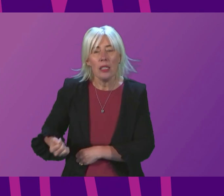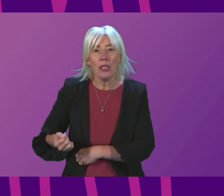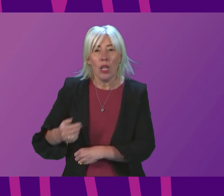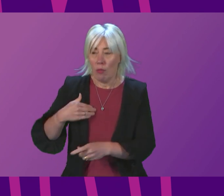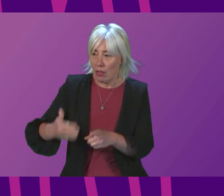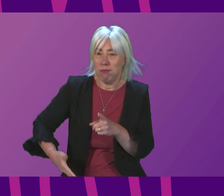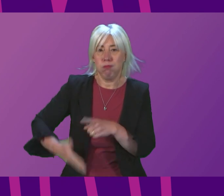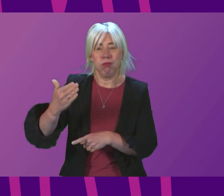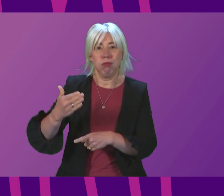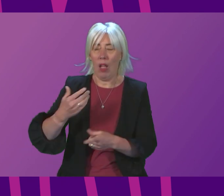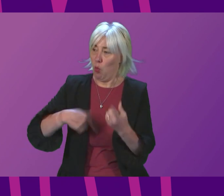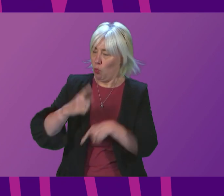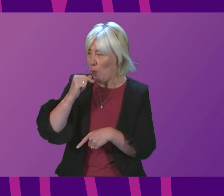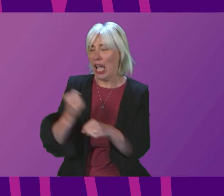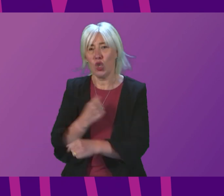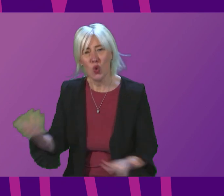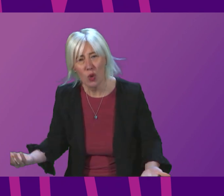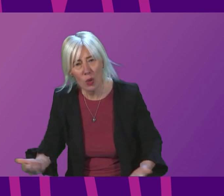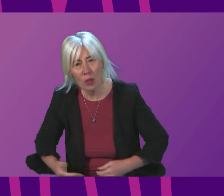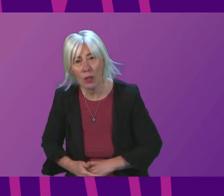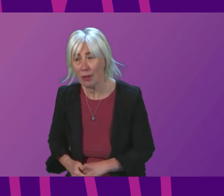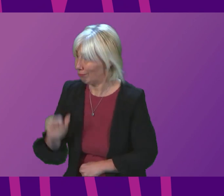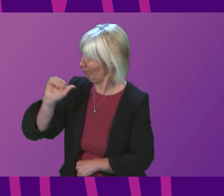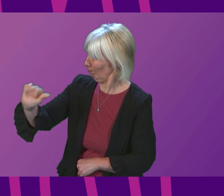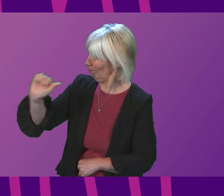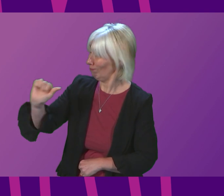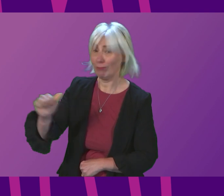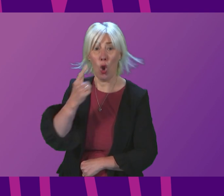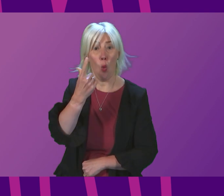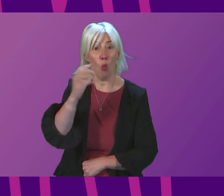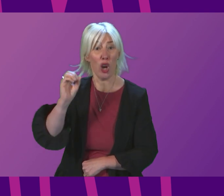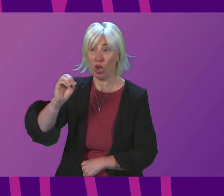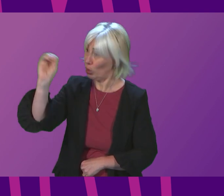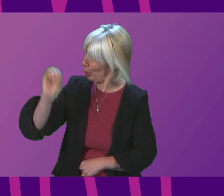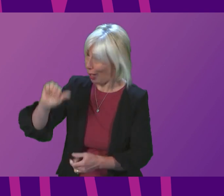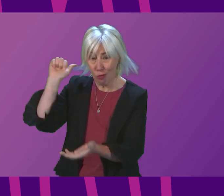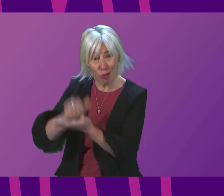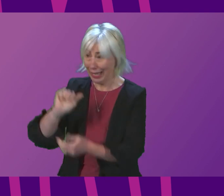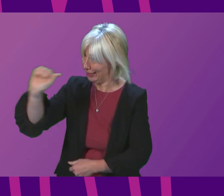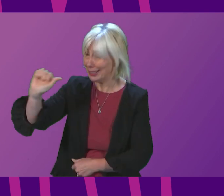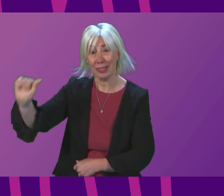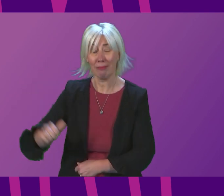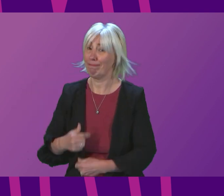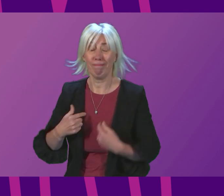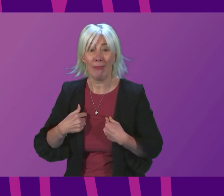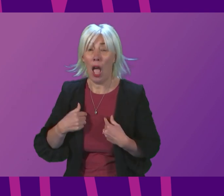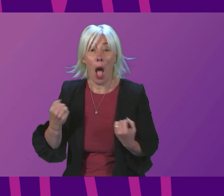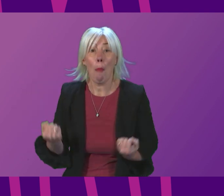Christine Grahame is absolutely 100 per cent right: we cannot use powers that we do not